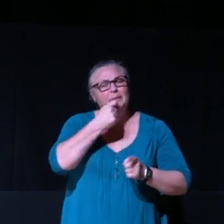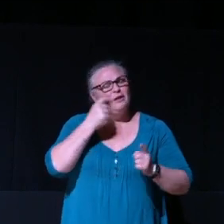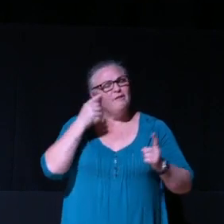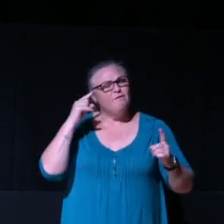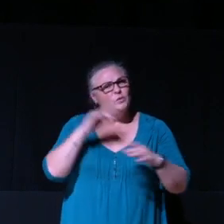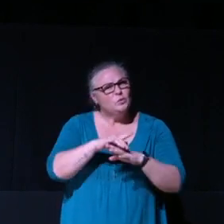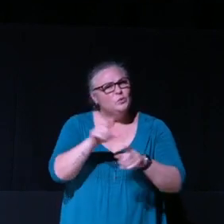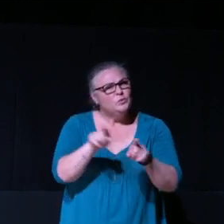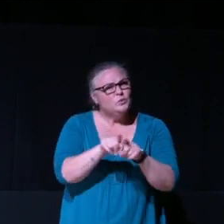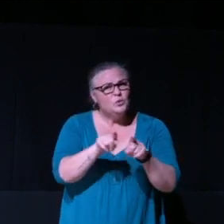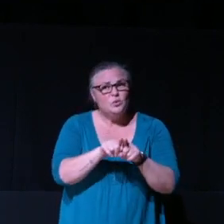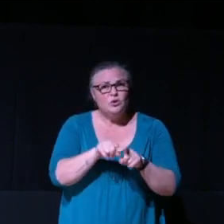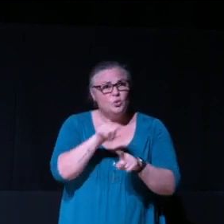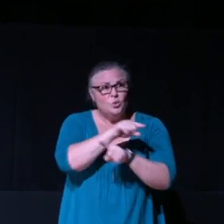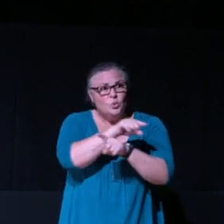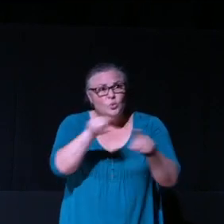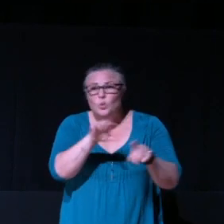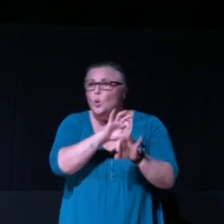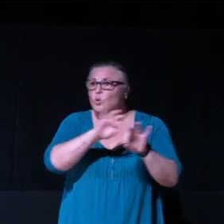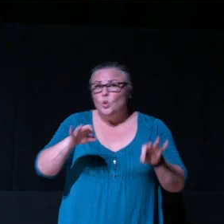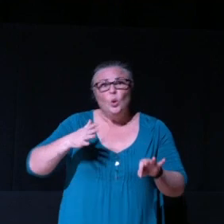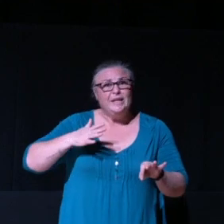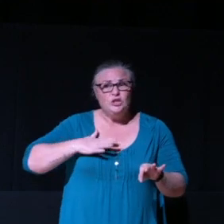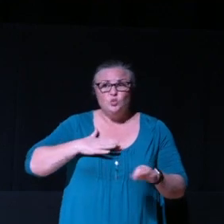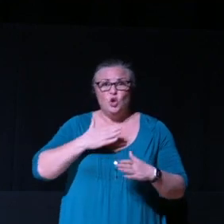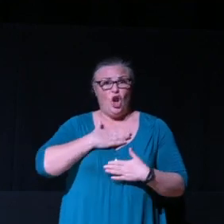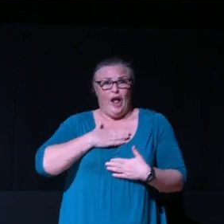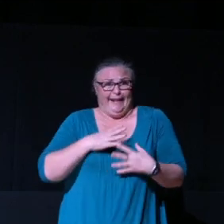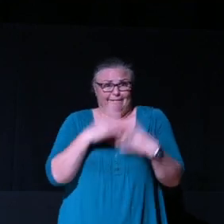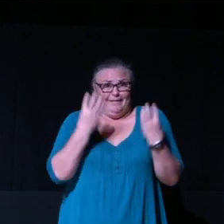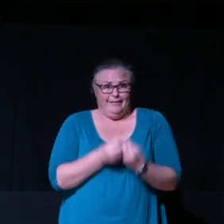I mean, any of... No, it's not, it's me. Well, it's fine if people